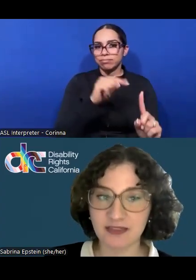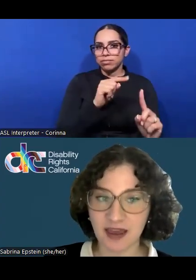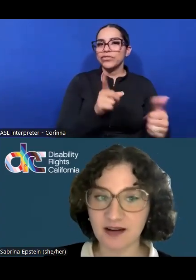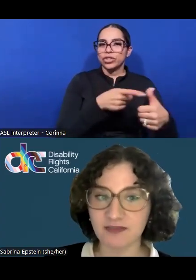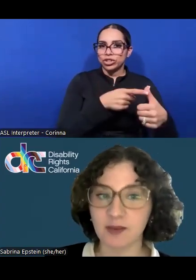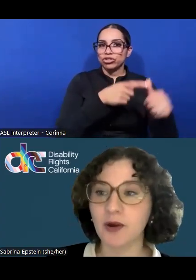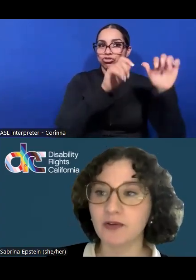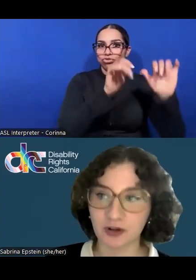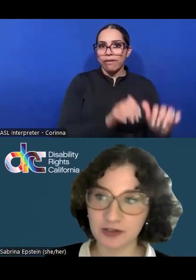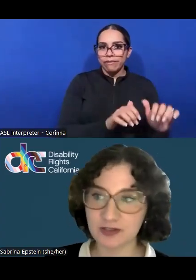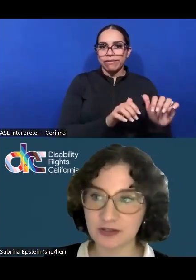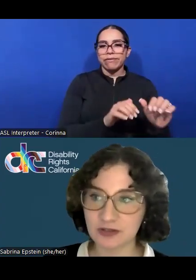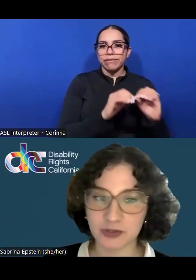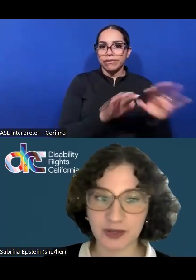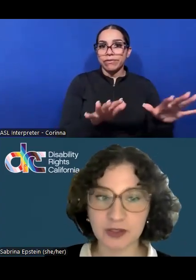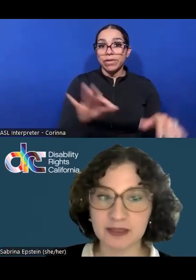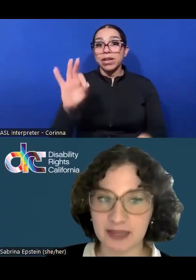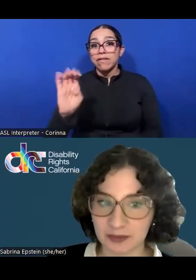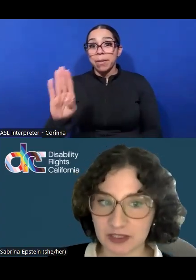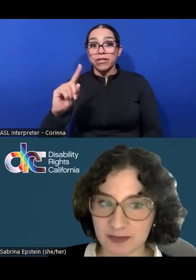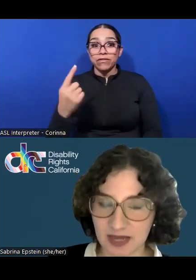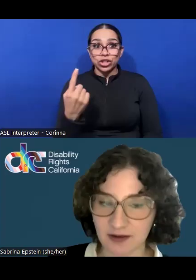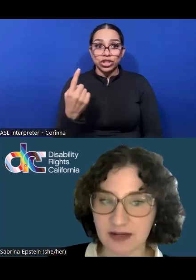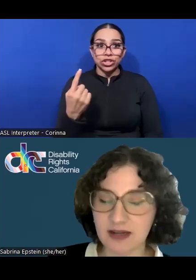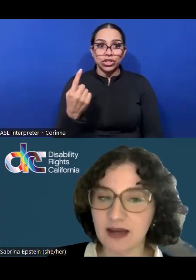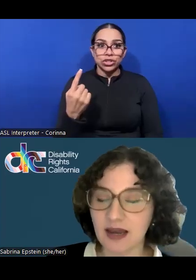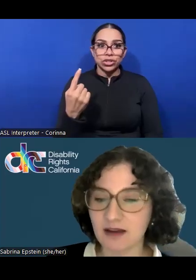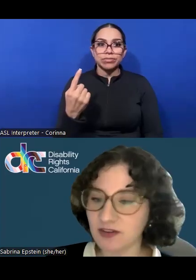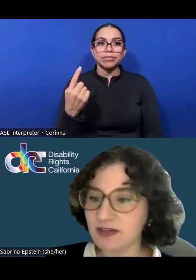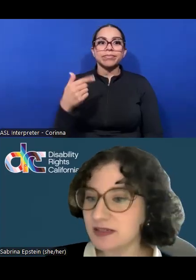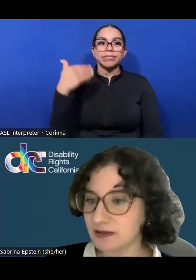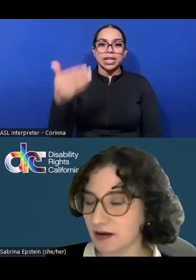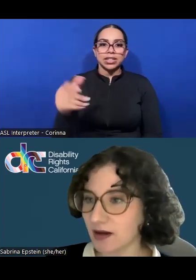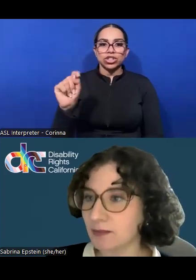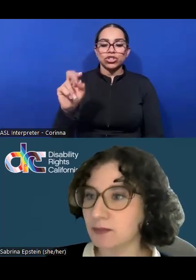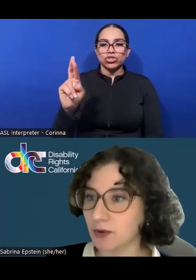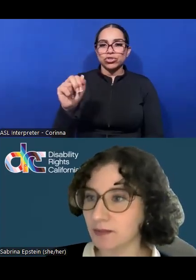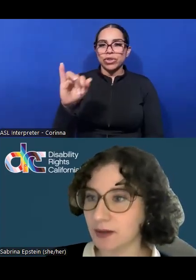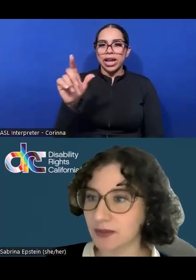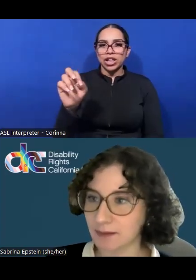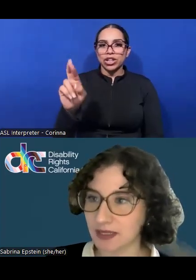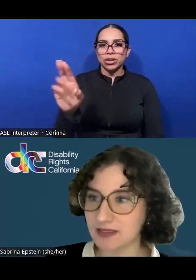Then on February 1st trailer bill language comes out and Vivian's going to talk a bit more about what that means.